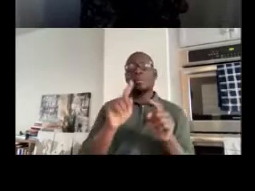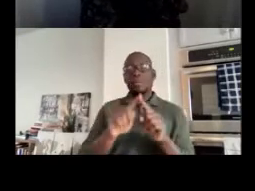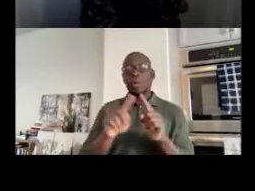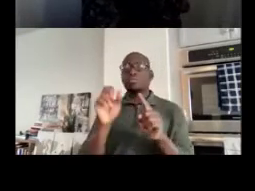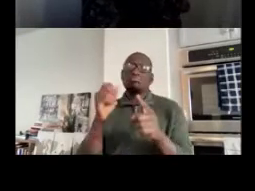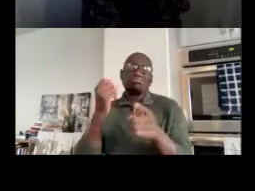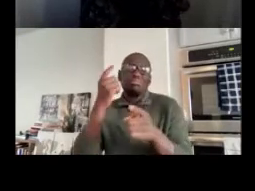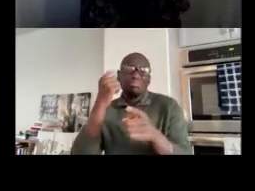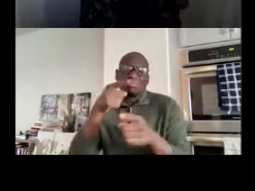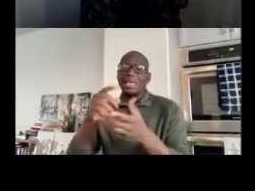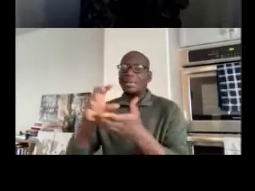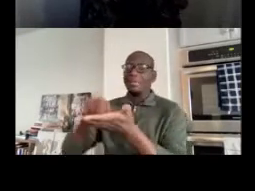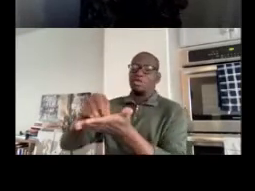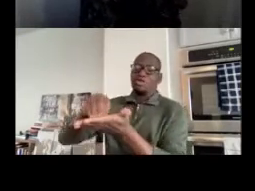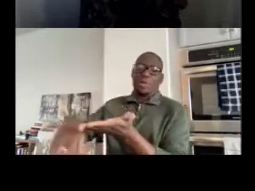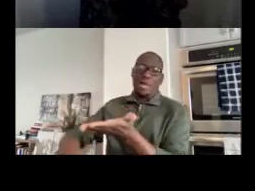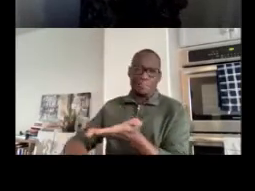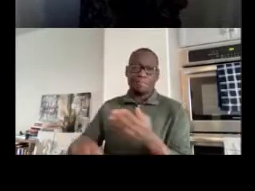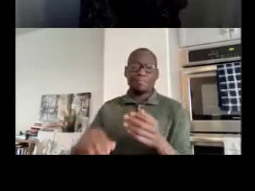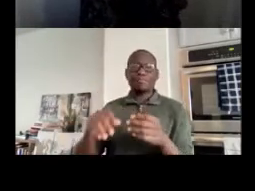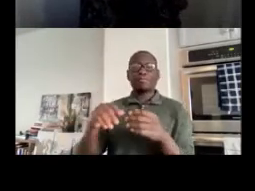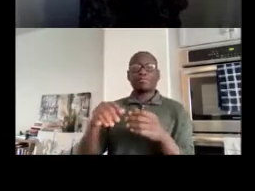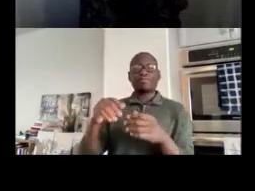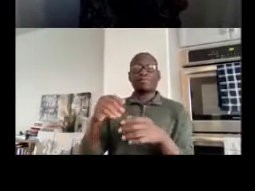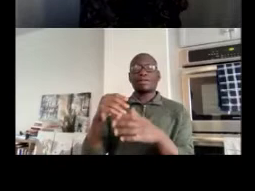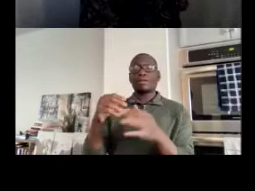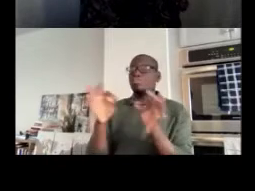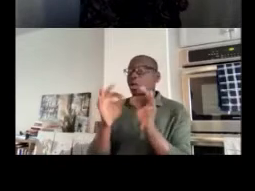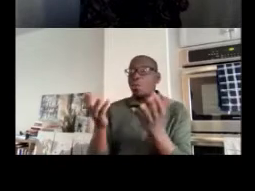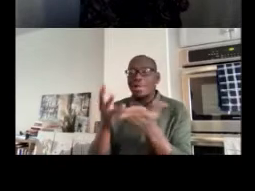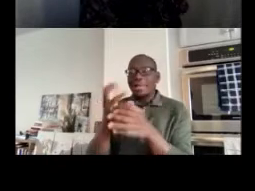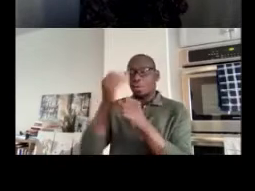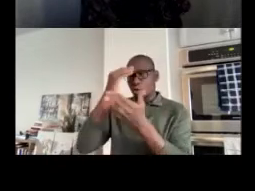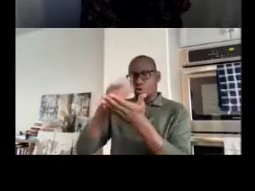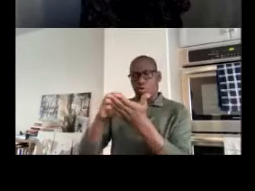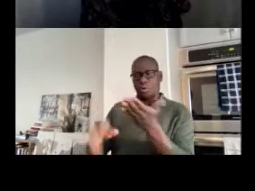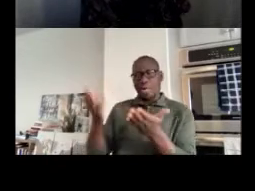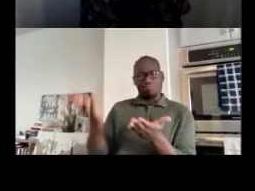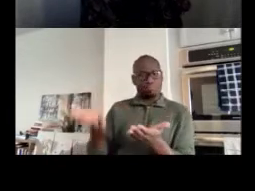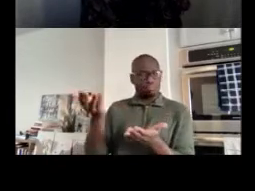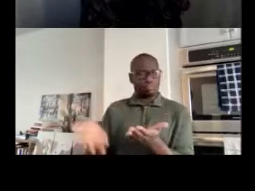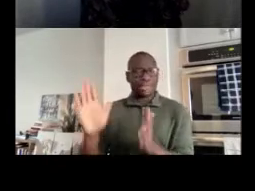because that is what our experience is, but Fellows meaning students. It's important